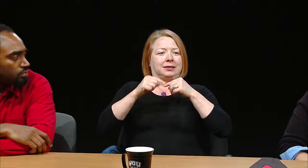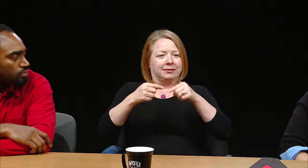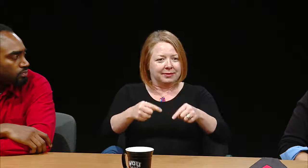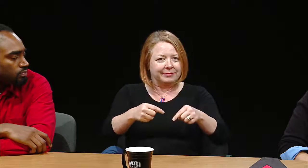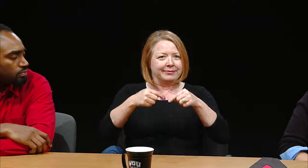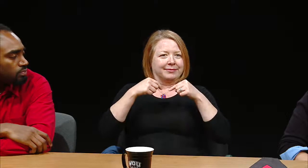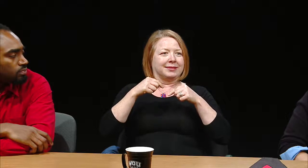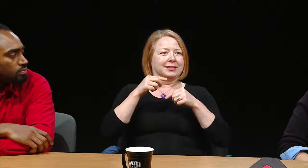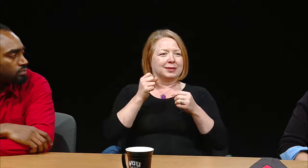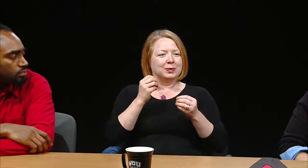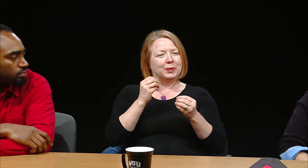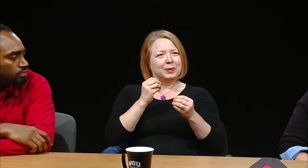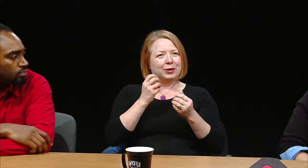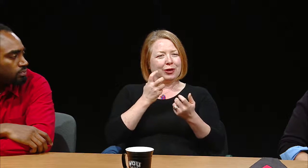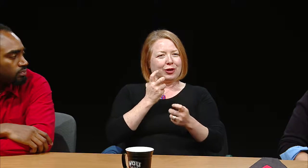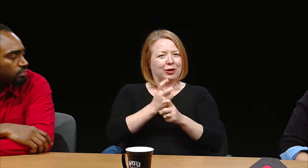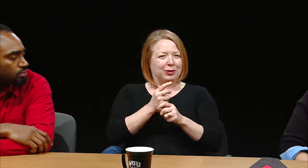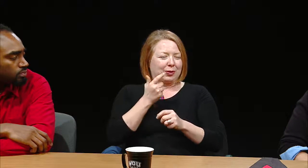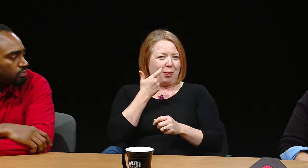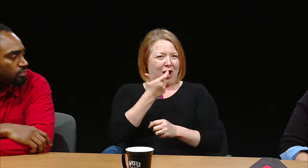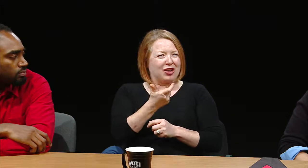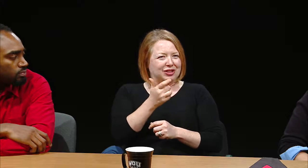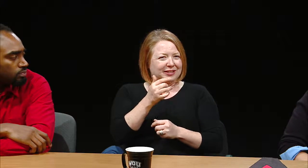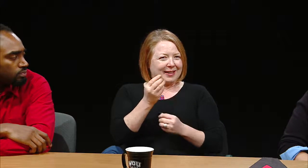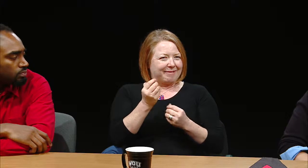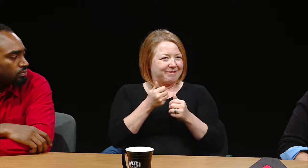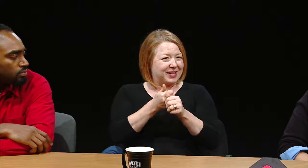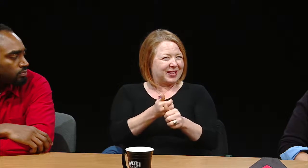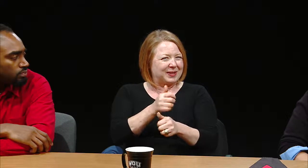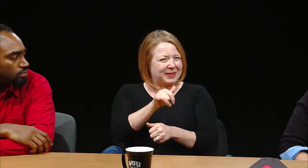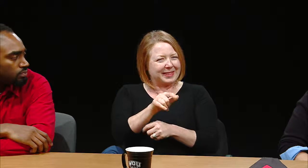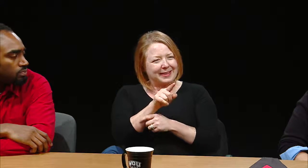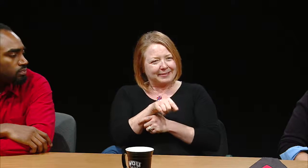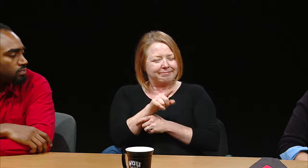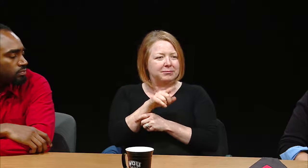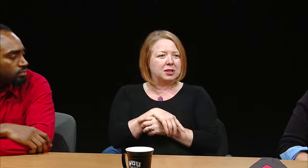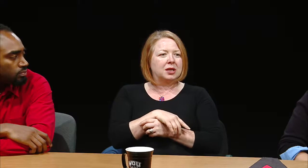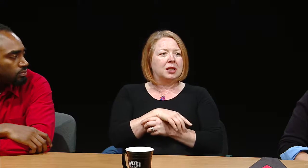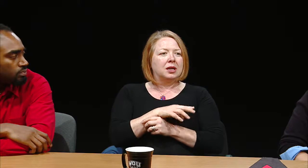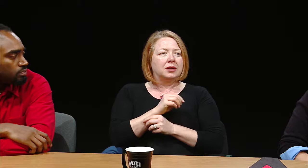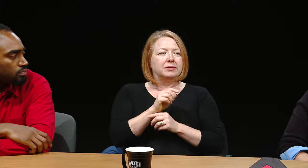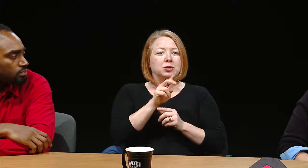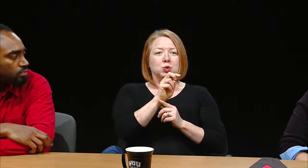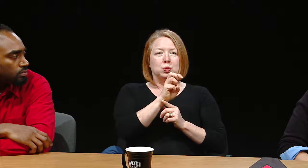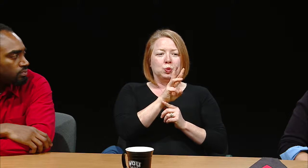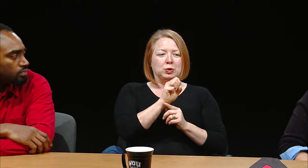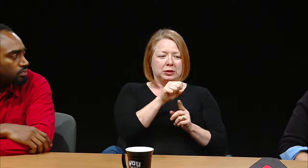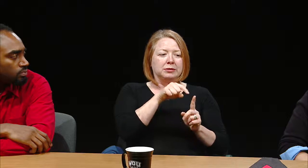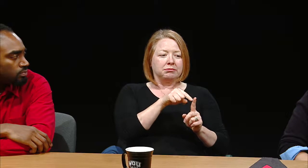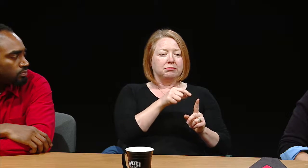a friend of mine lost her partner. So they were out at a park, and a cyclist hit her, and she died instantly.